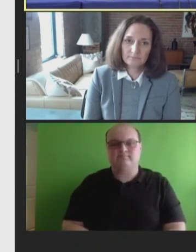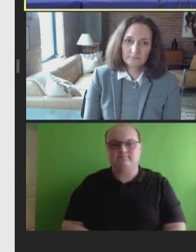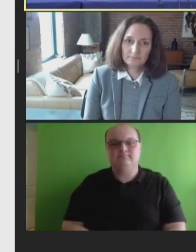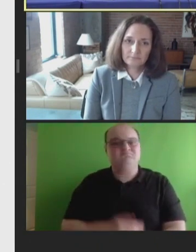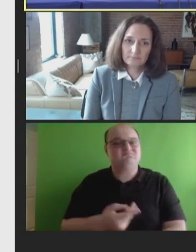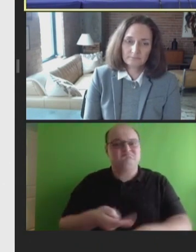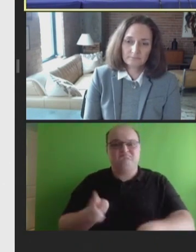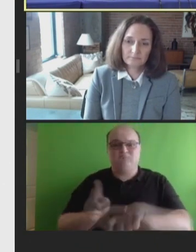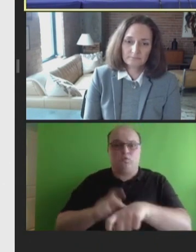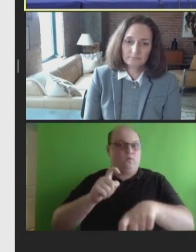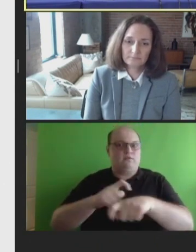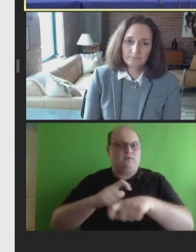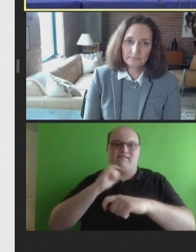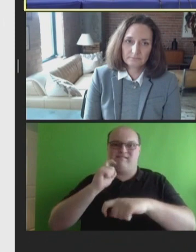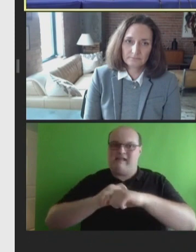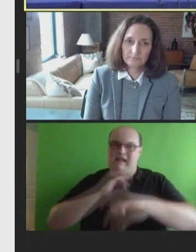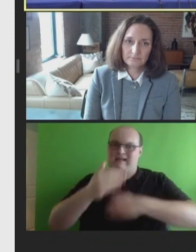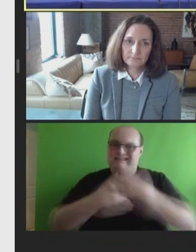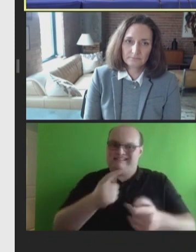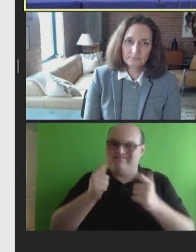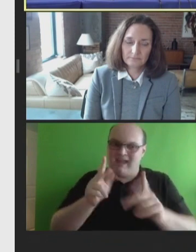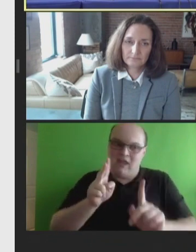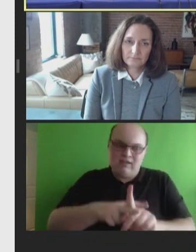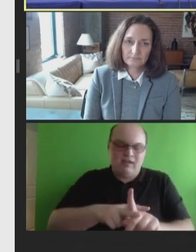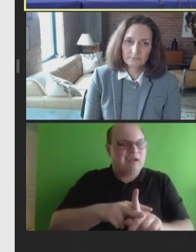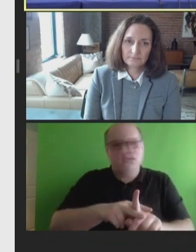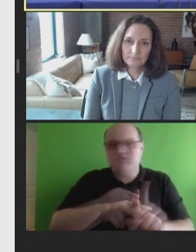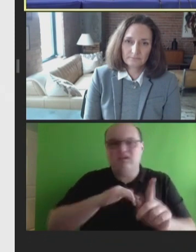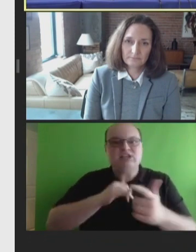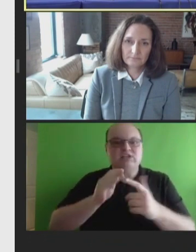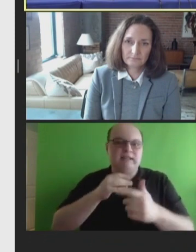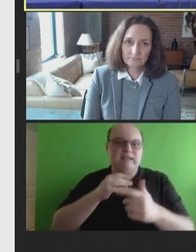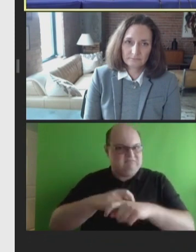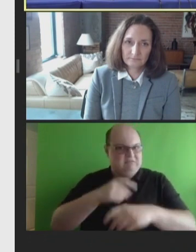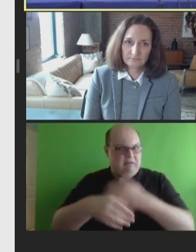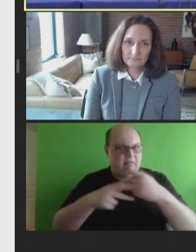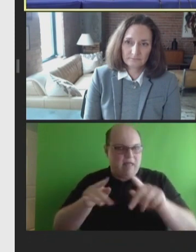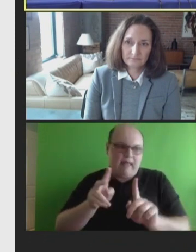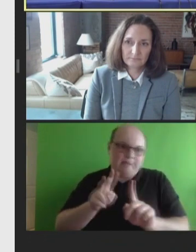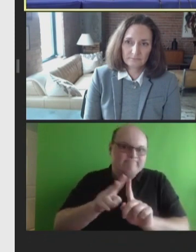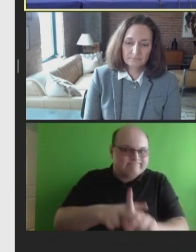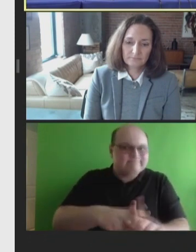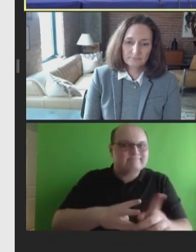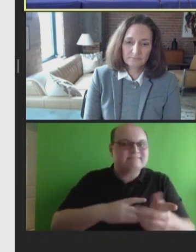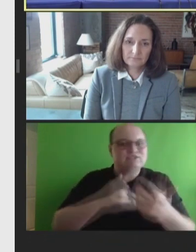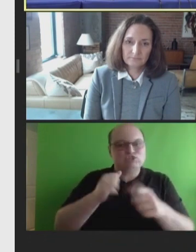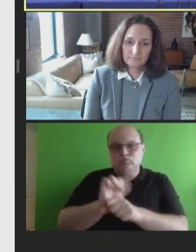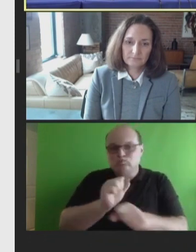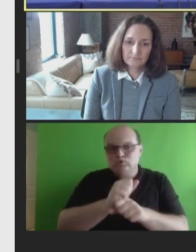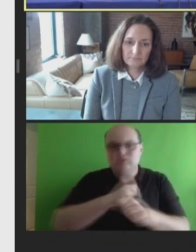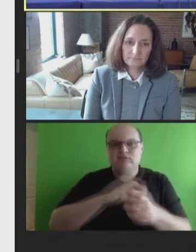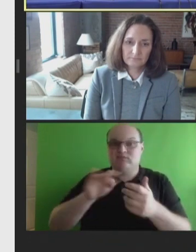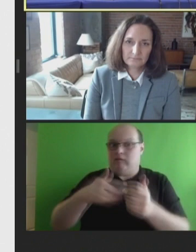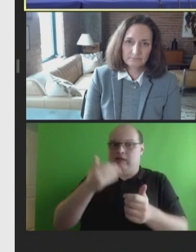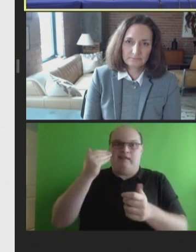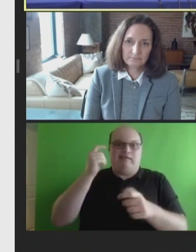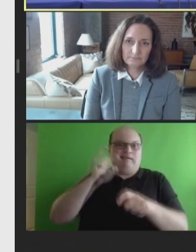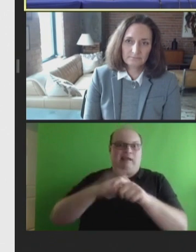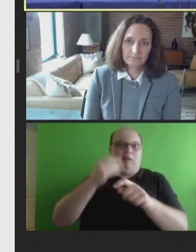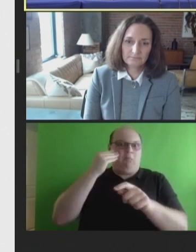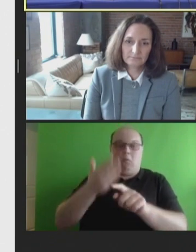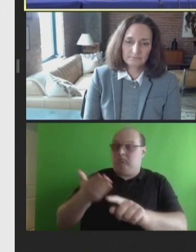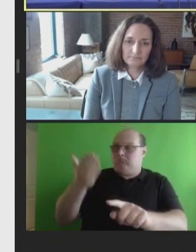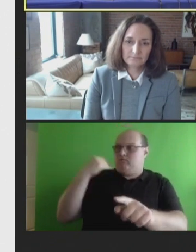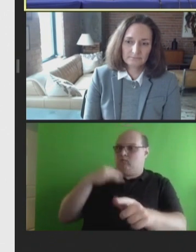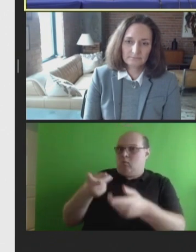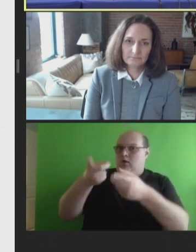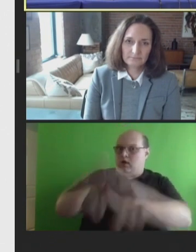I think any amount of time that we have we know in advance helps to add a vaccine to IIS,